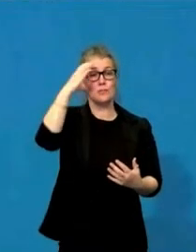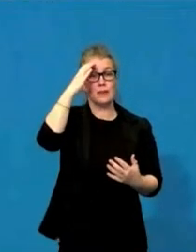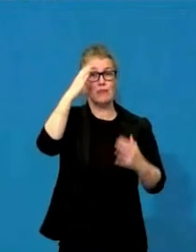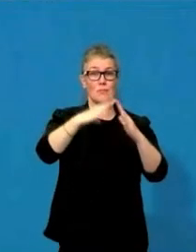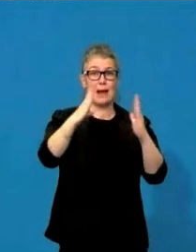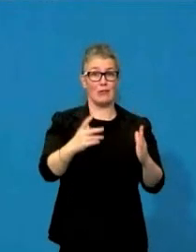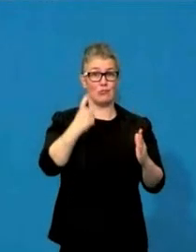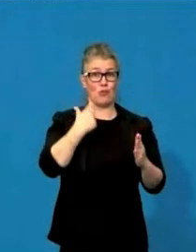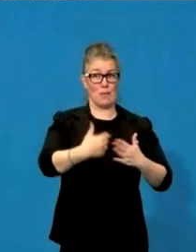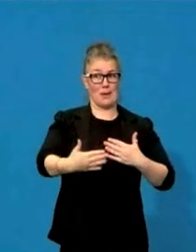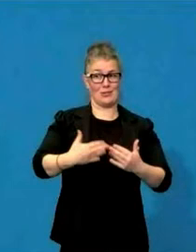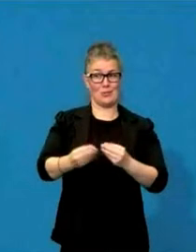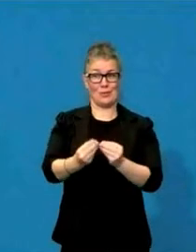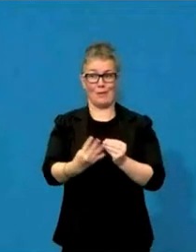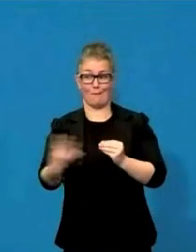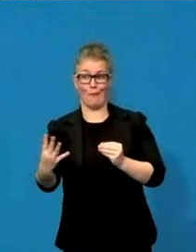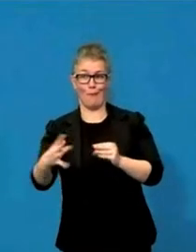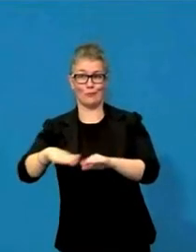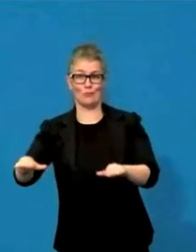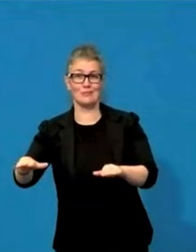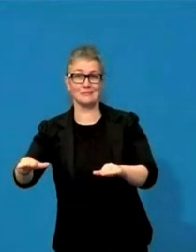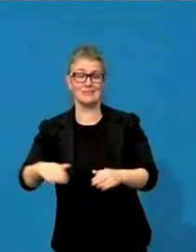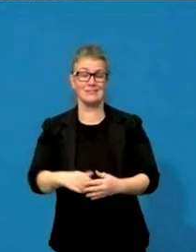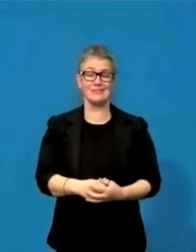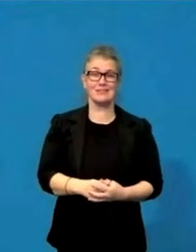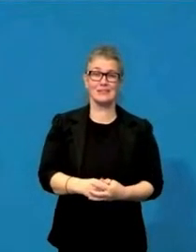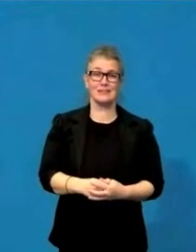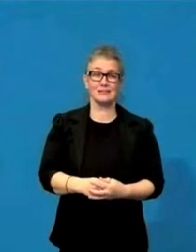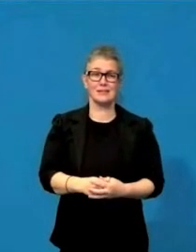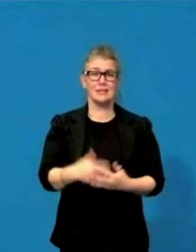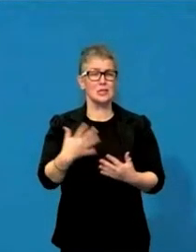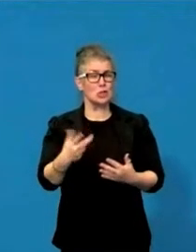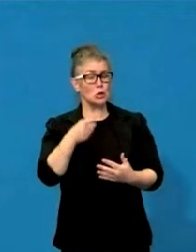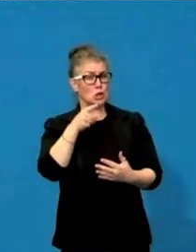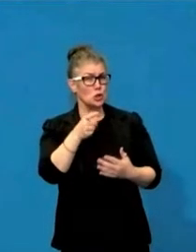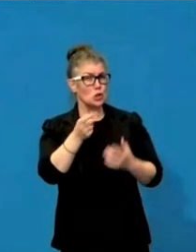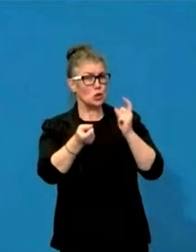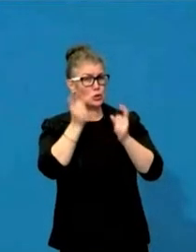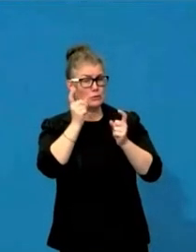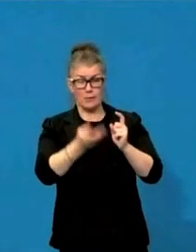Was it your concern, Marmingee, that those children may have been removed